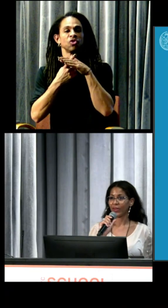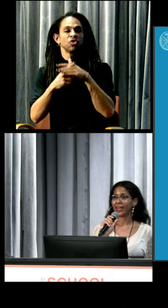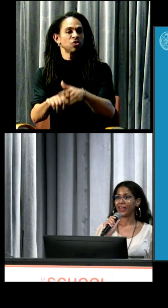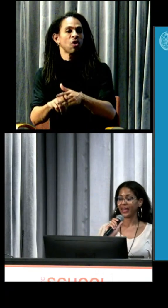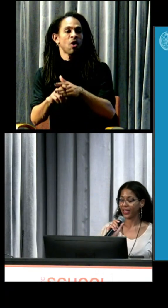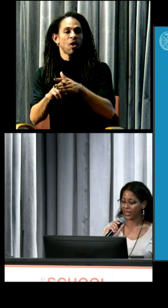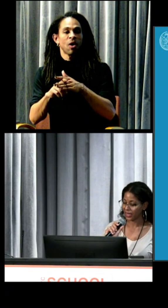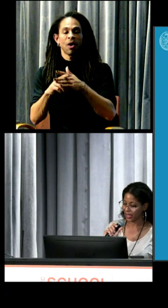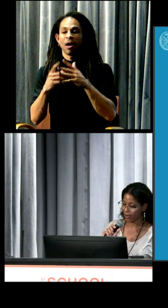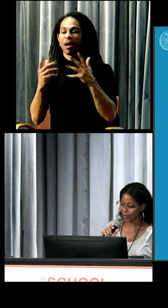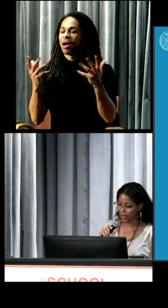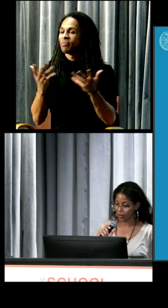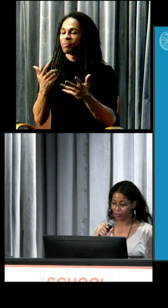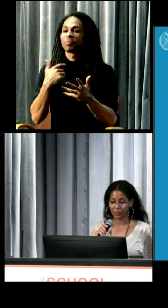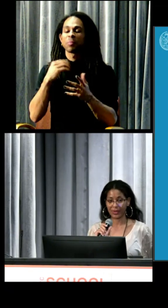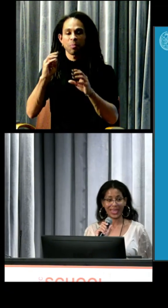survey, which they do about every two years.